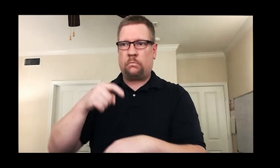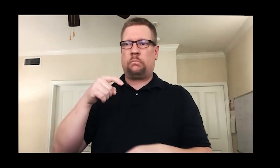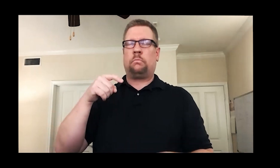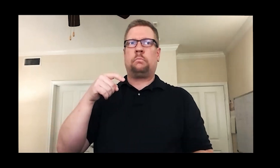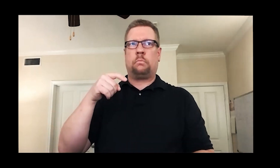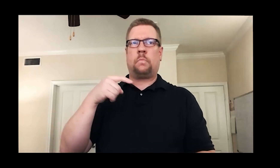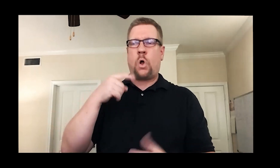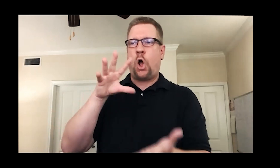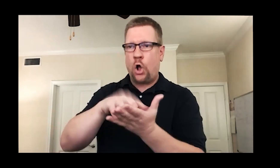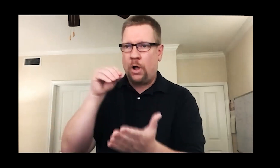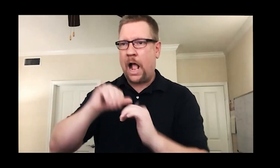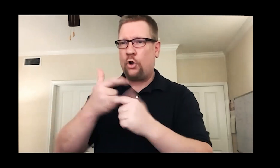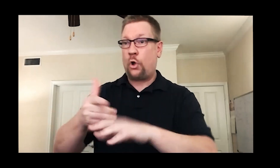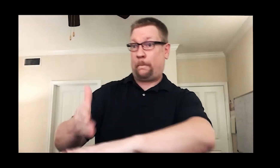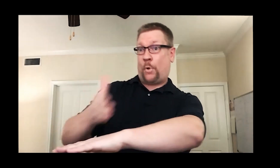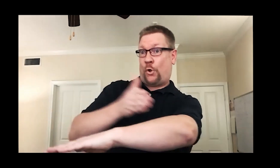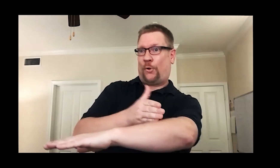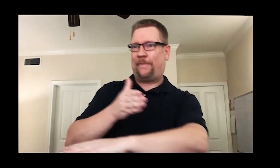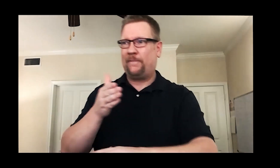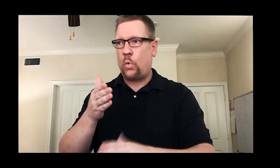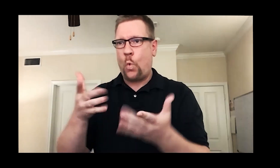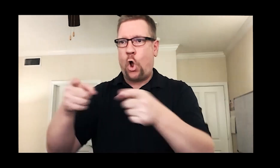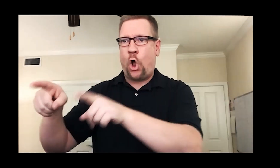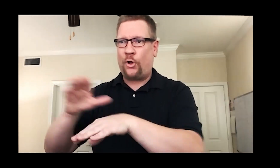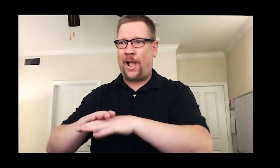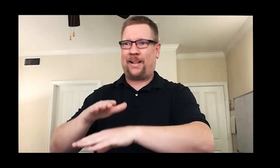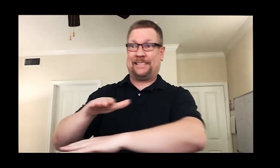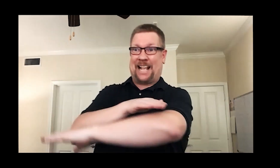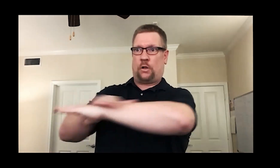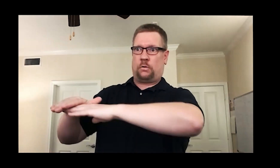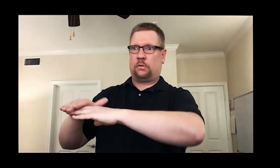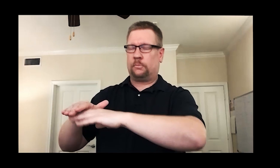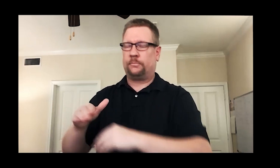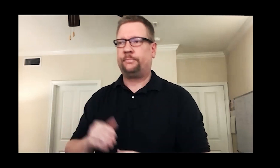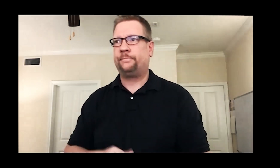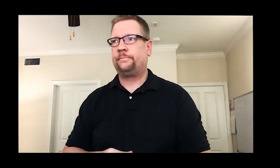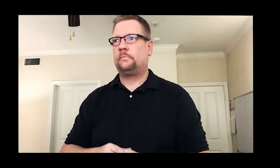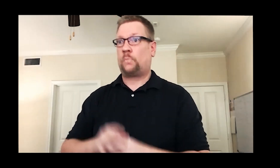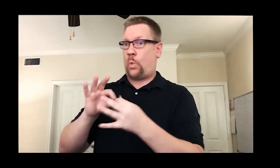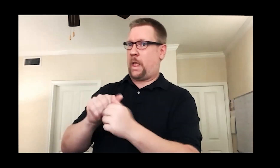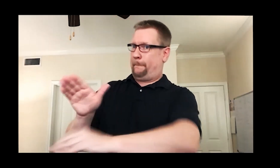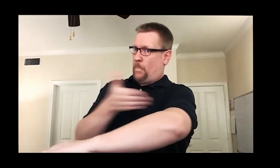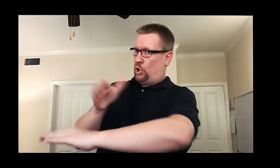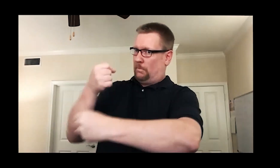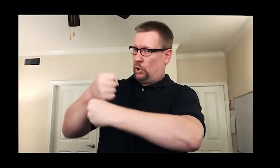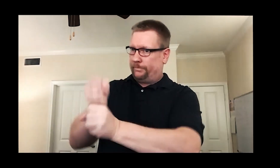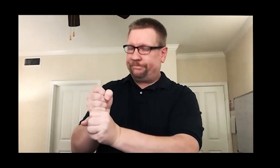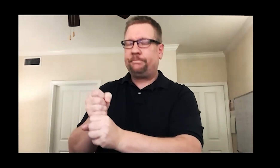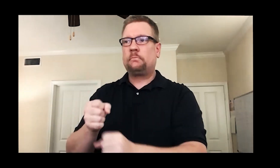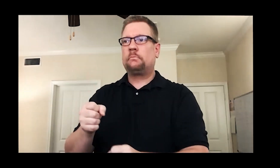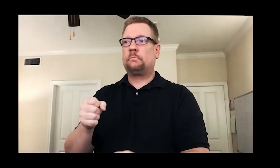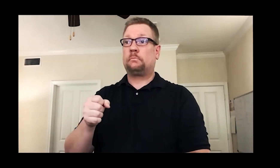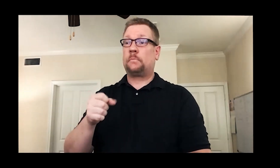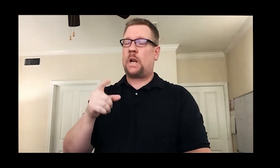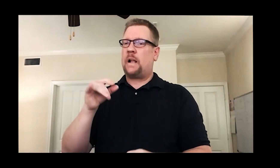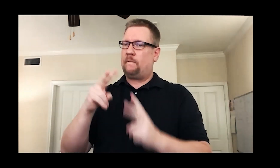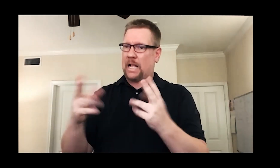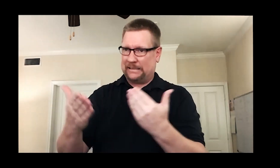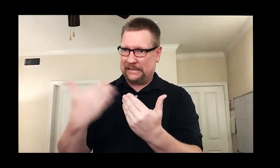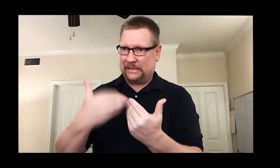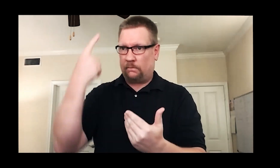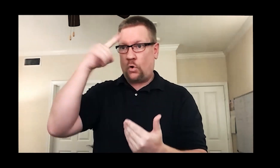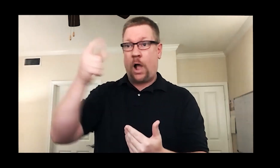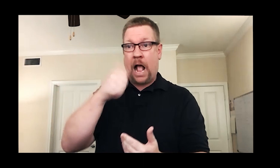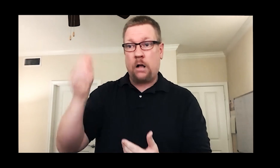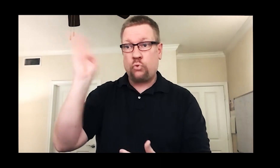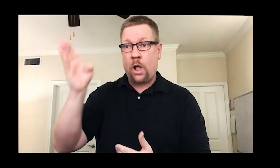they tend to have a slew of things going on all at the same time on stage.